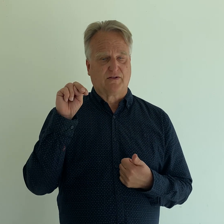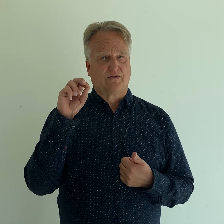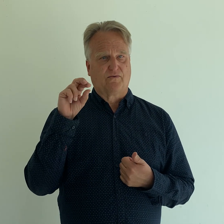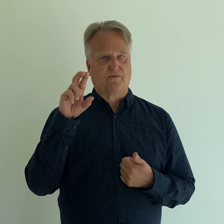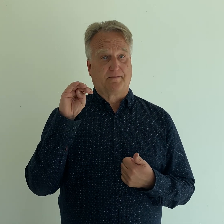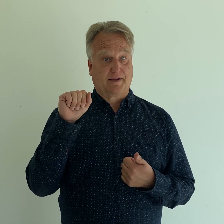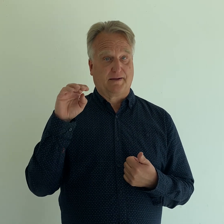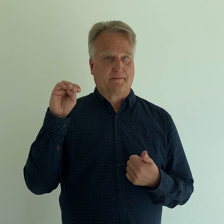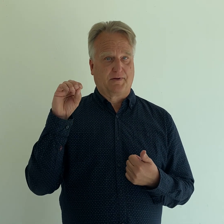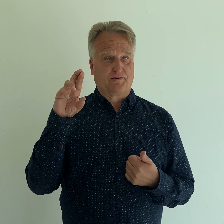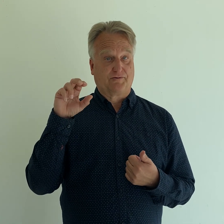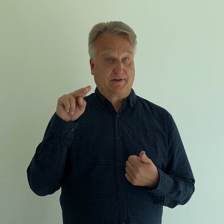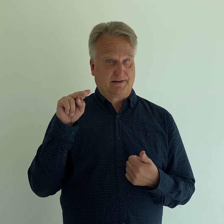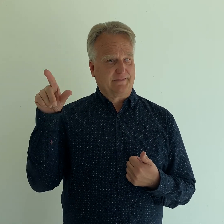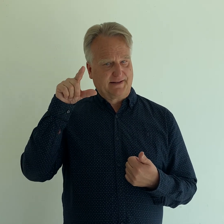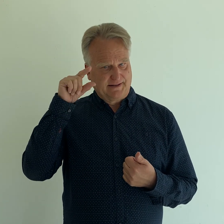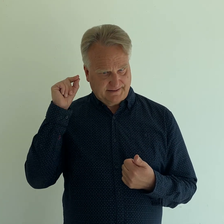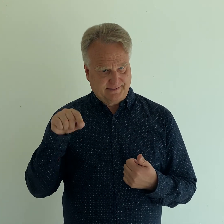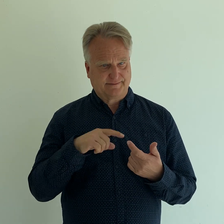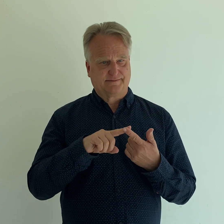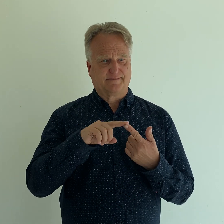authored by Norma Morá of Gallaudet,